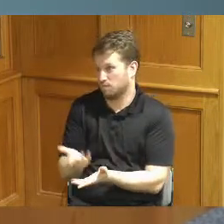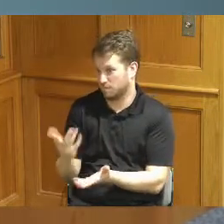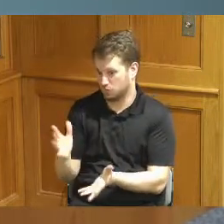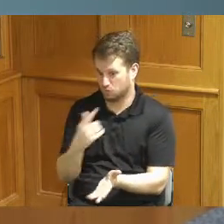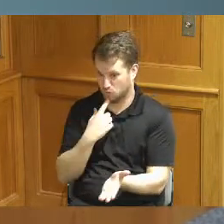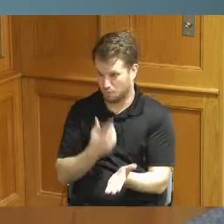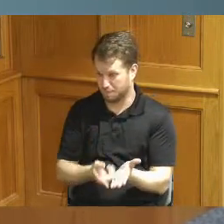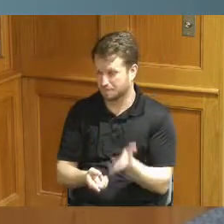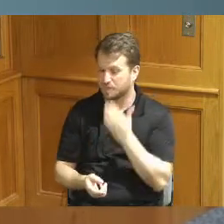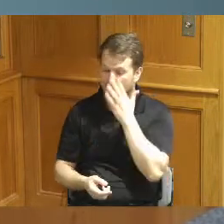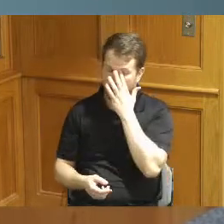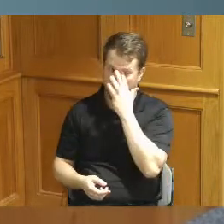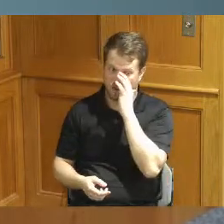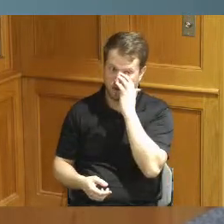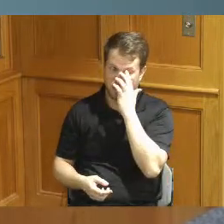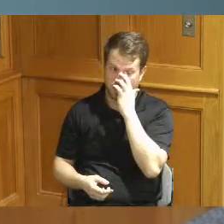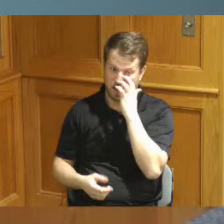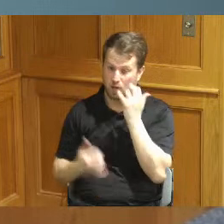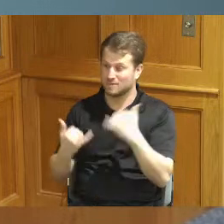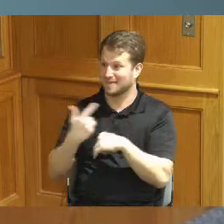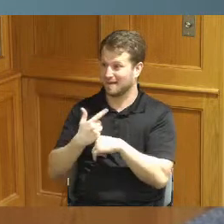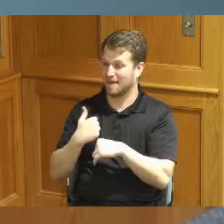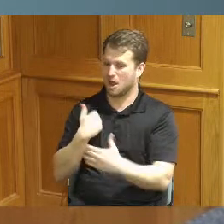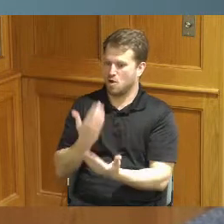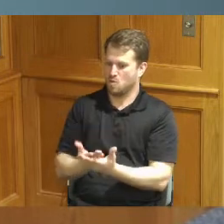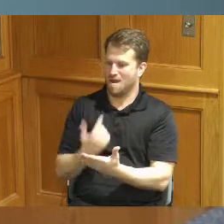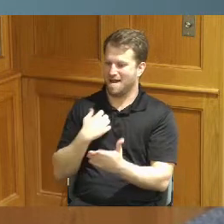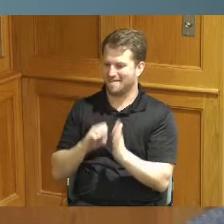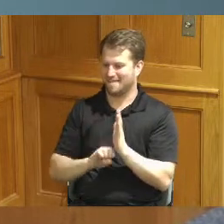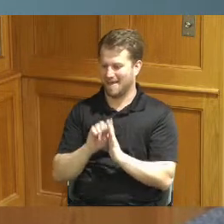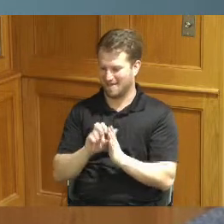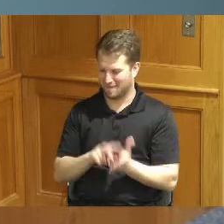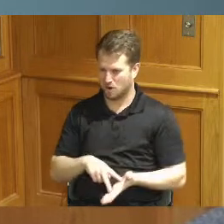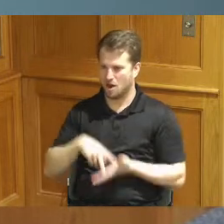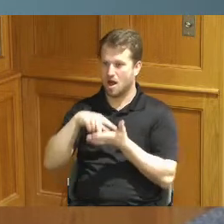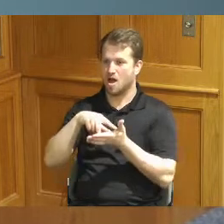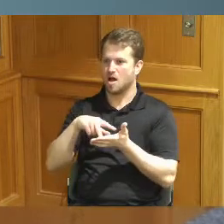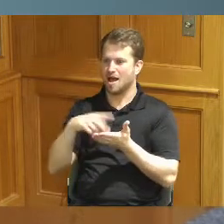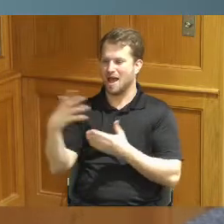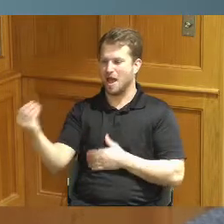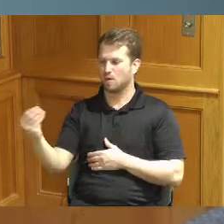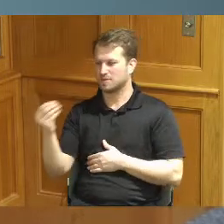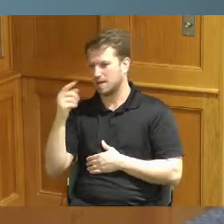to get on the elevator just today coming in and I got more people laying outside and I want to know